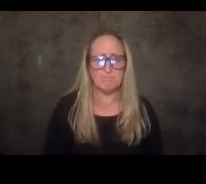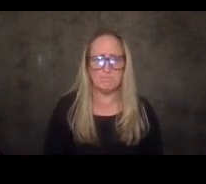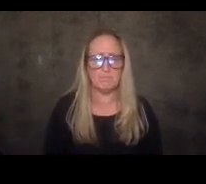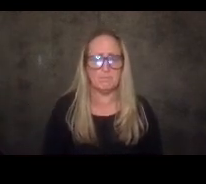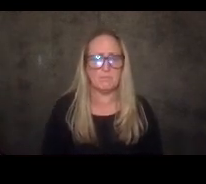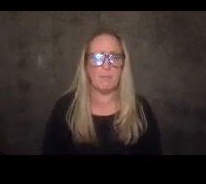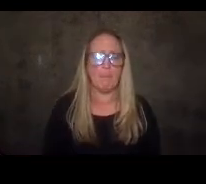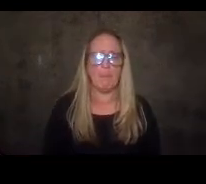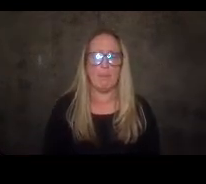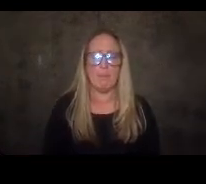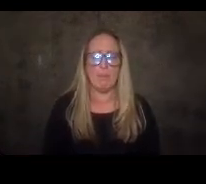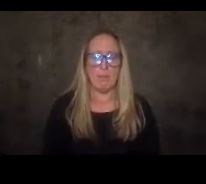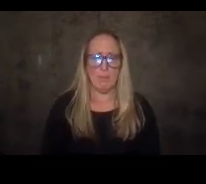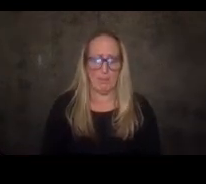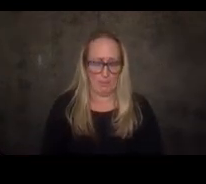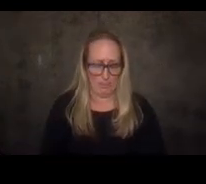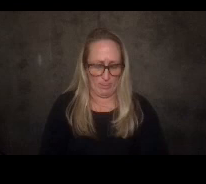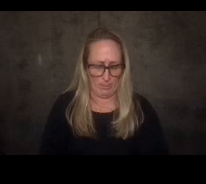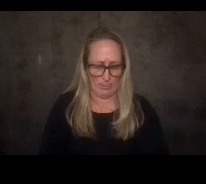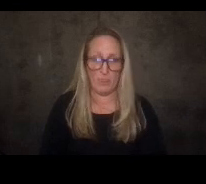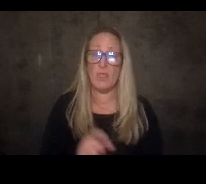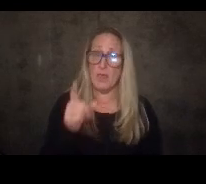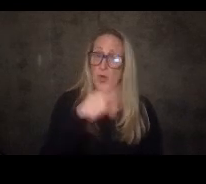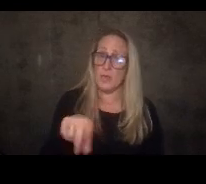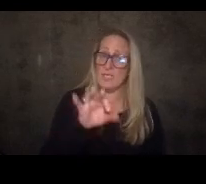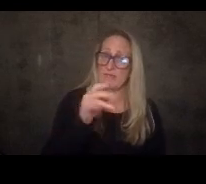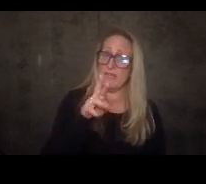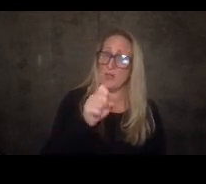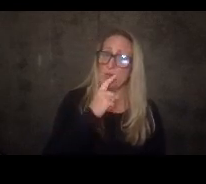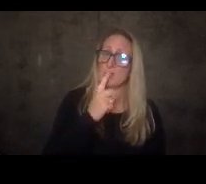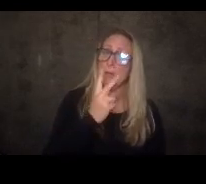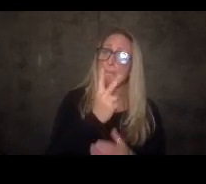And then let's see. Are these features in office products available in both the